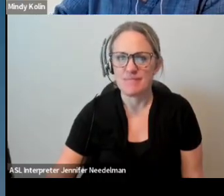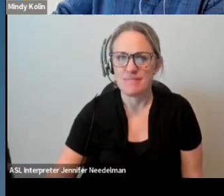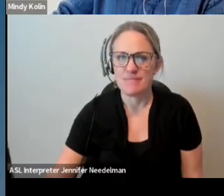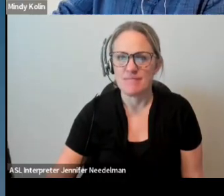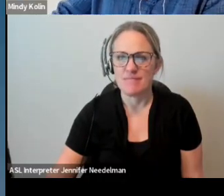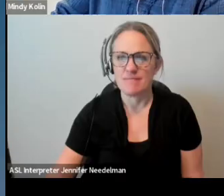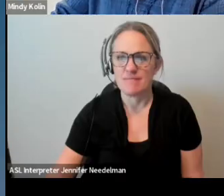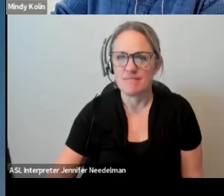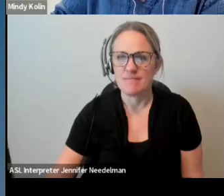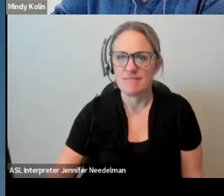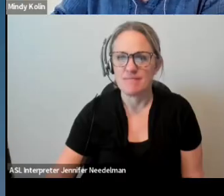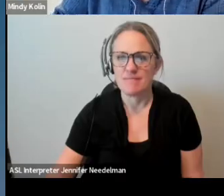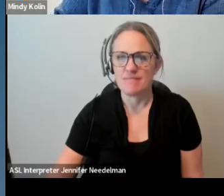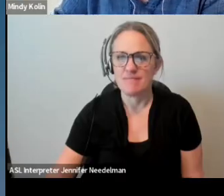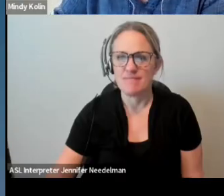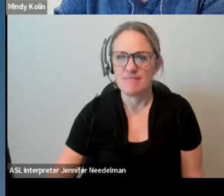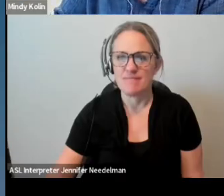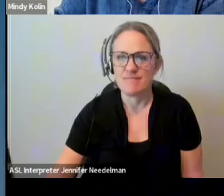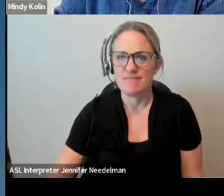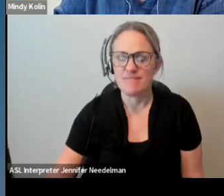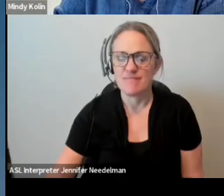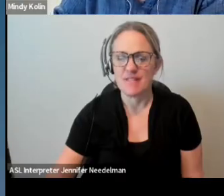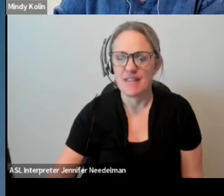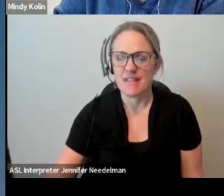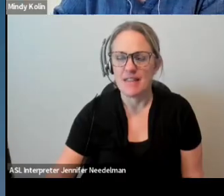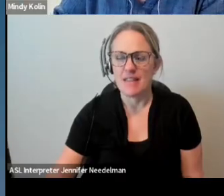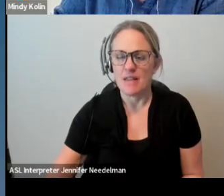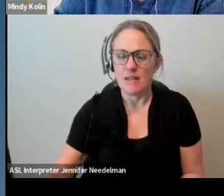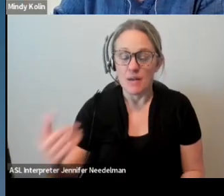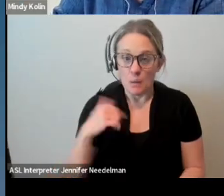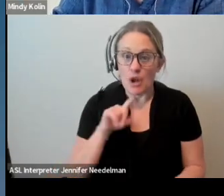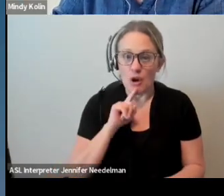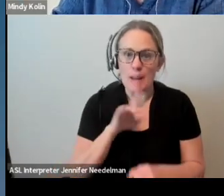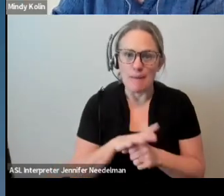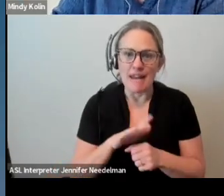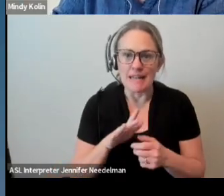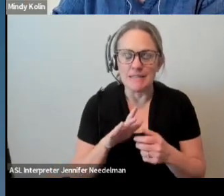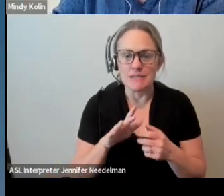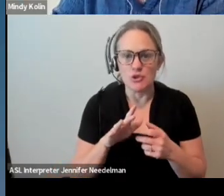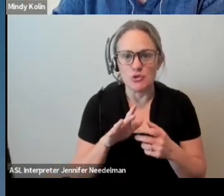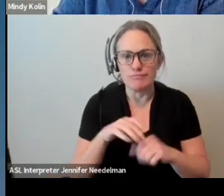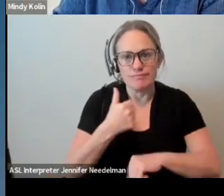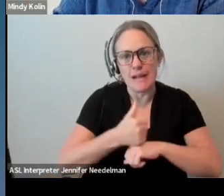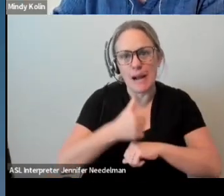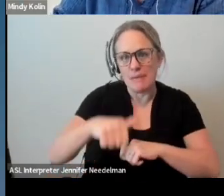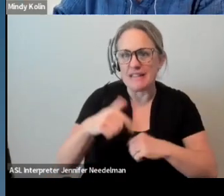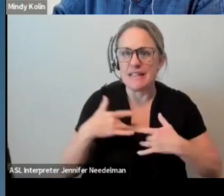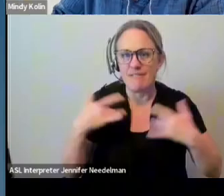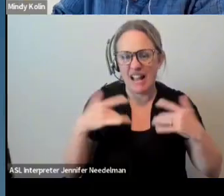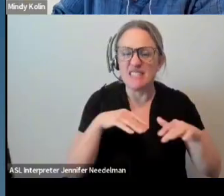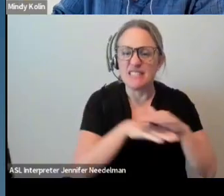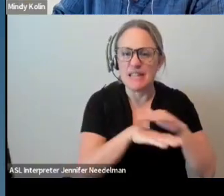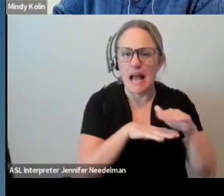Okay, so we are committed to making this event accessible. You can turn on captions